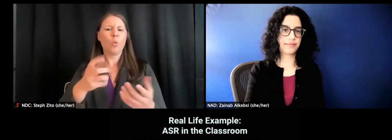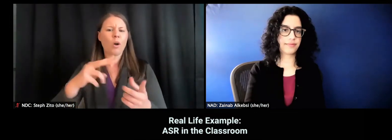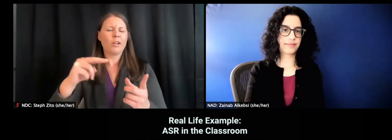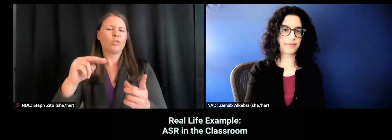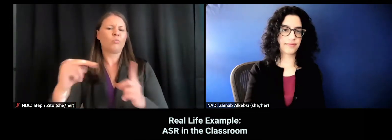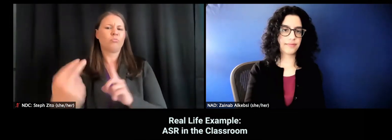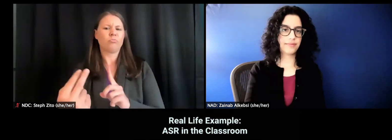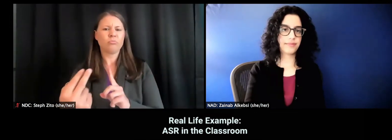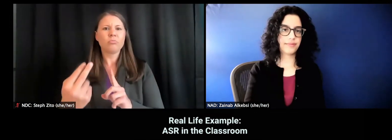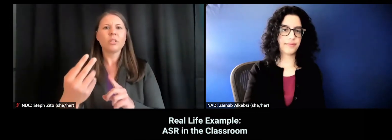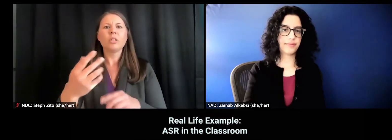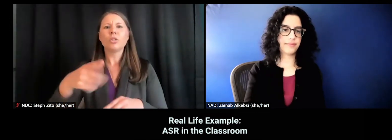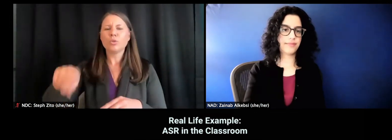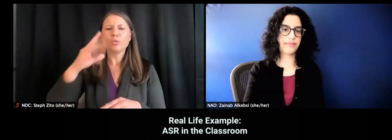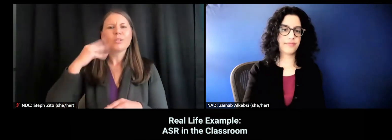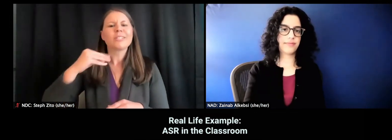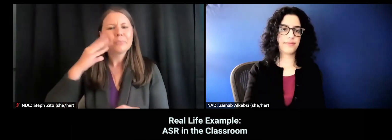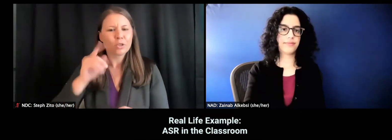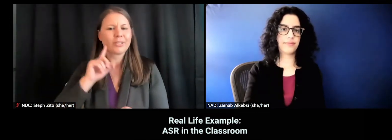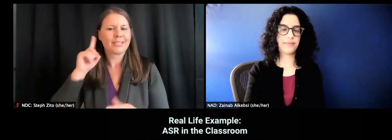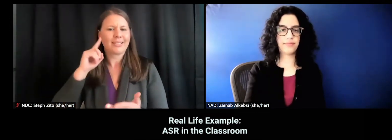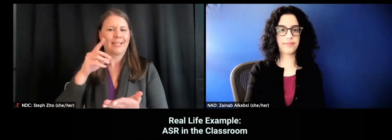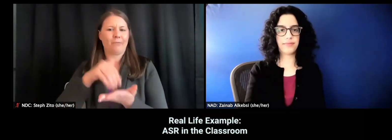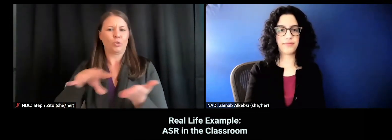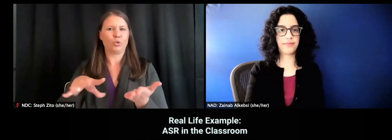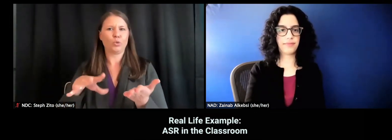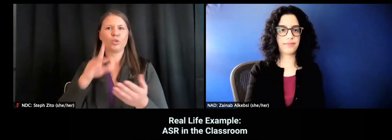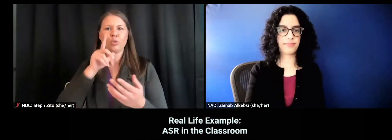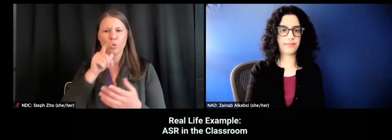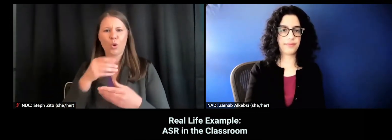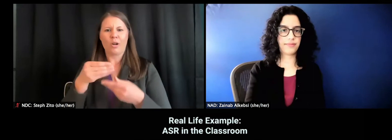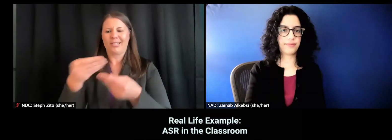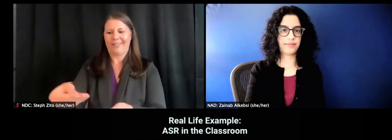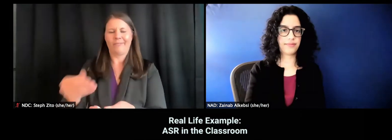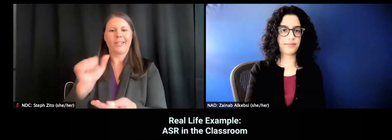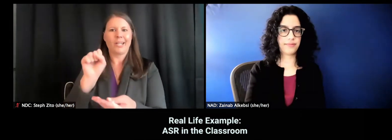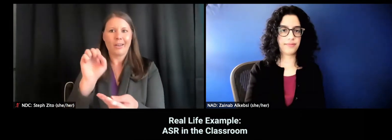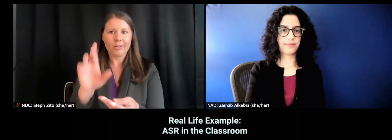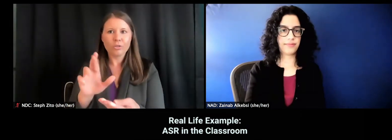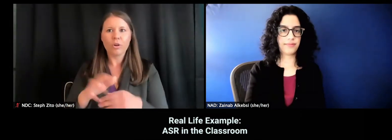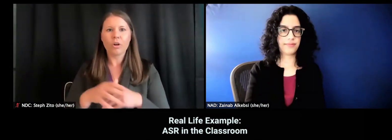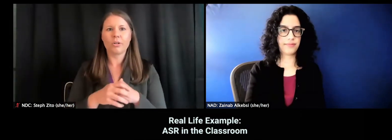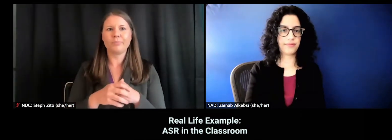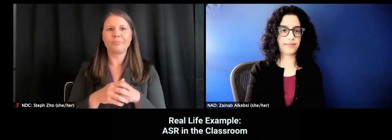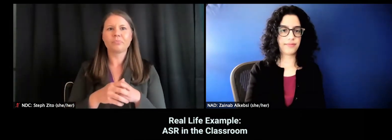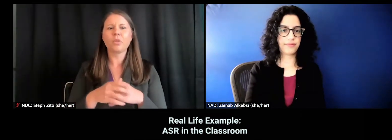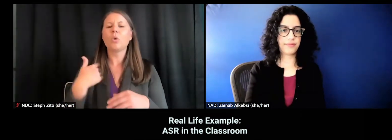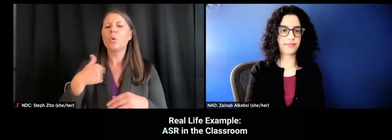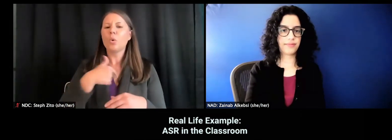And so now, we would like to give you that experience and experience what deaf students who